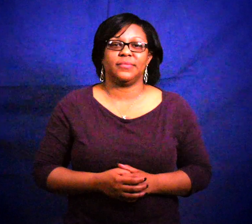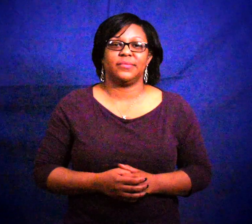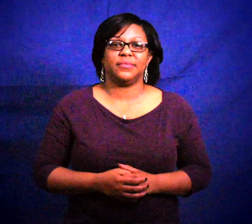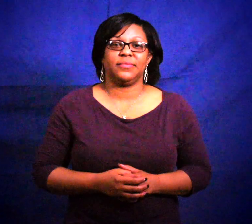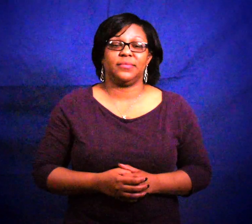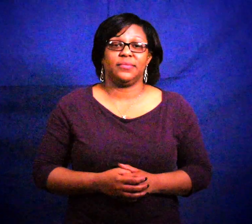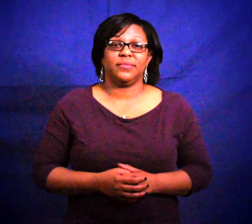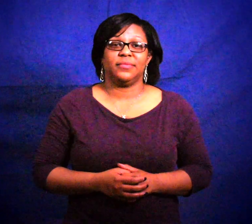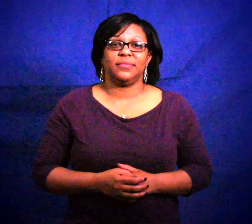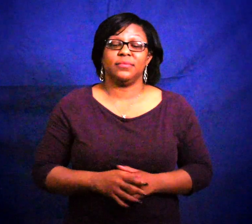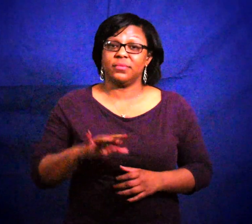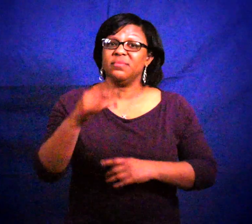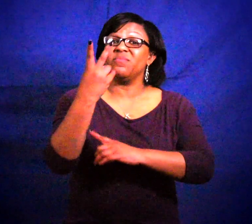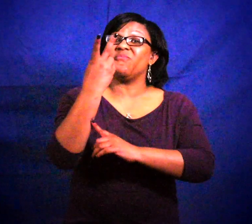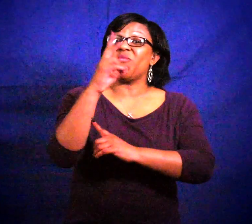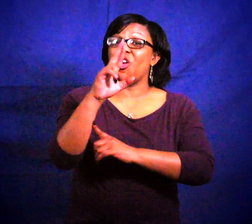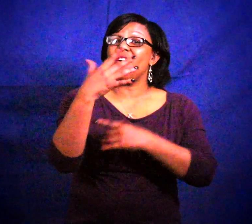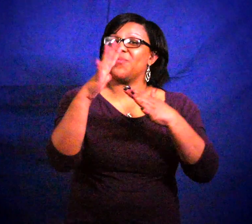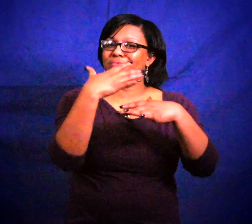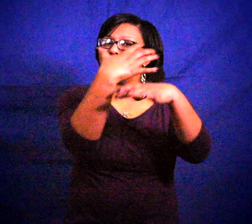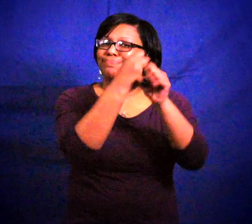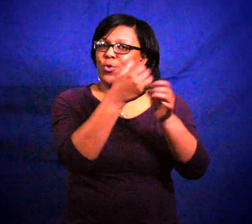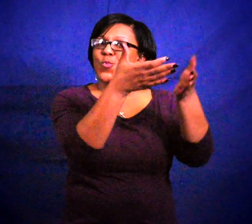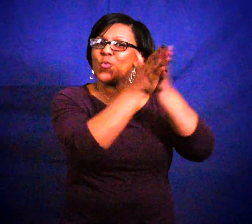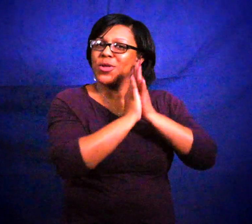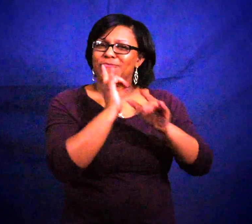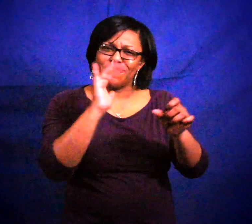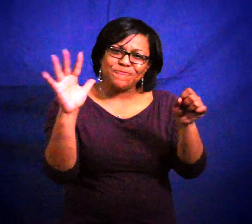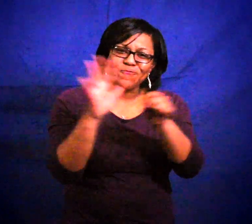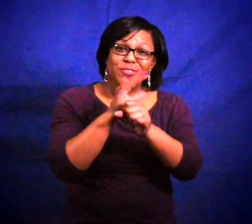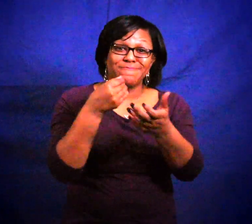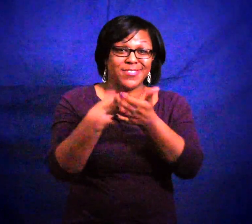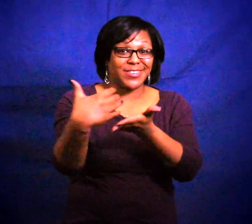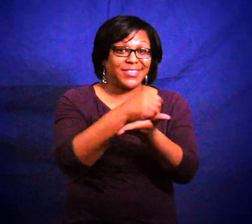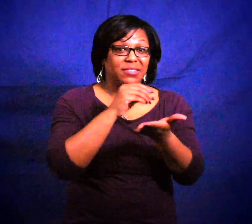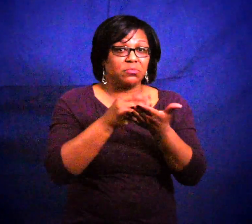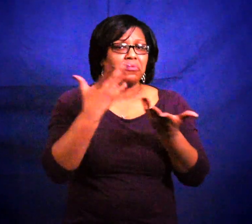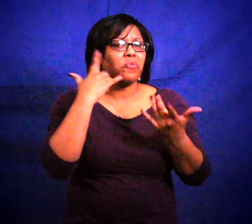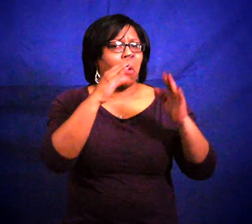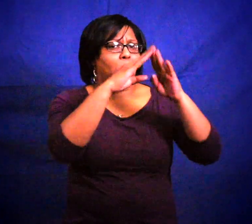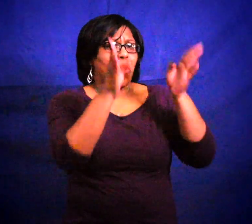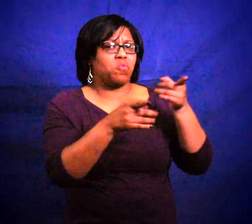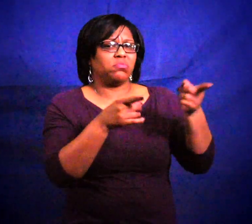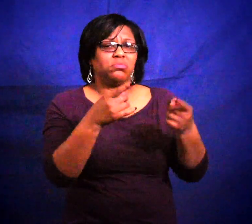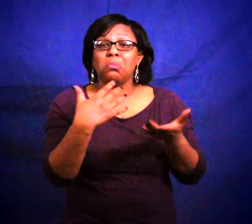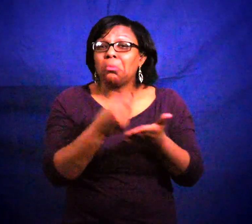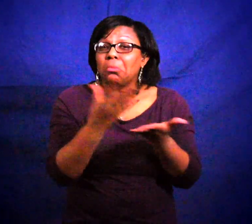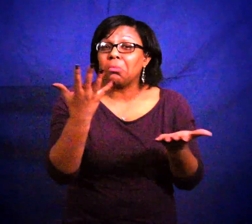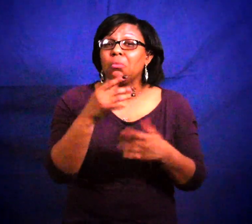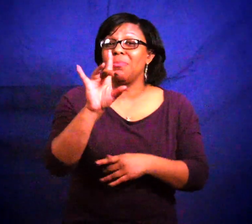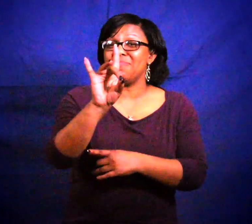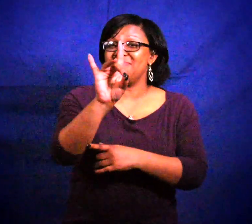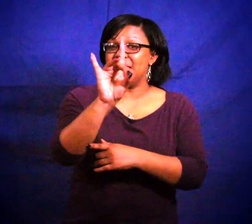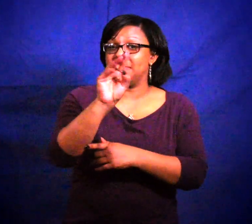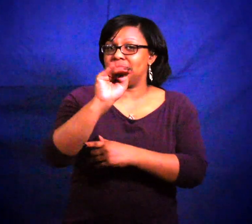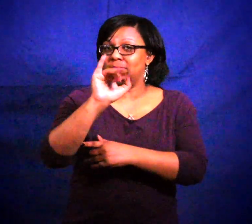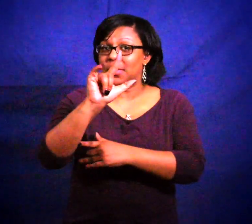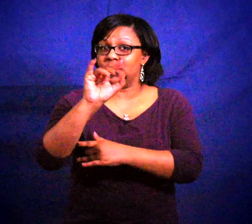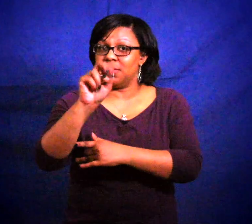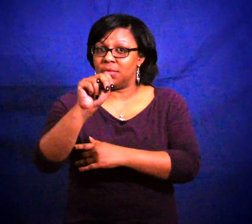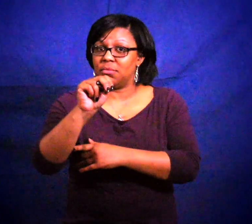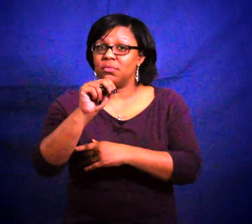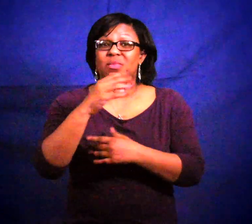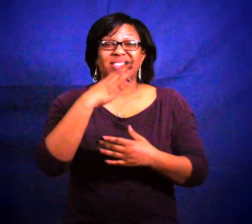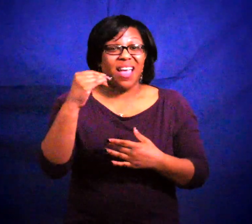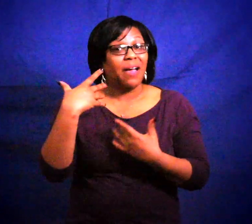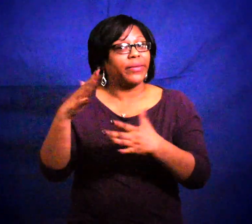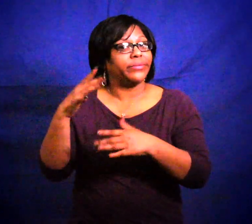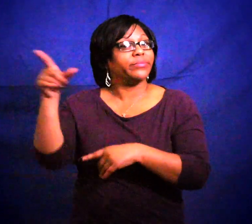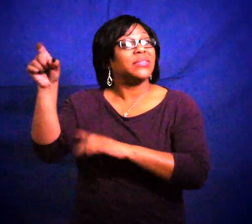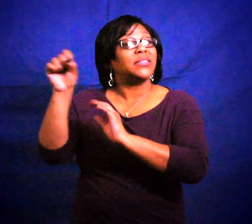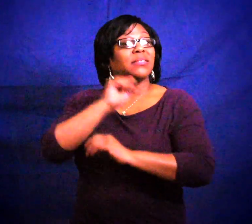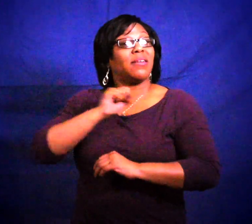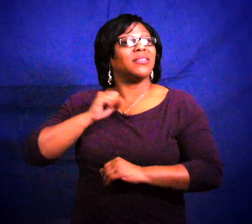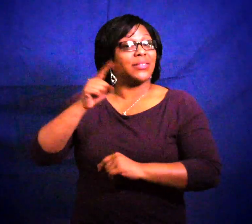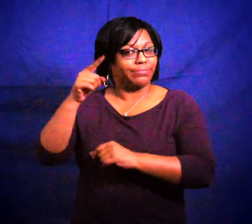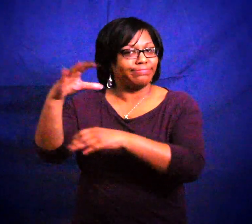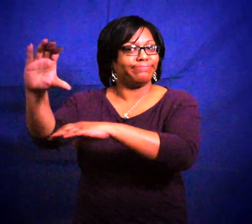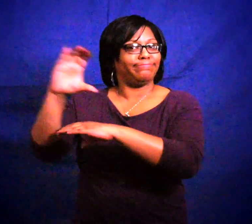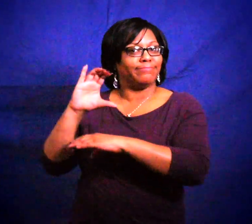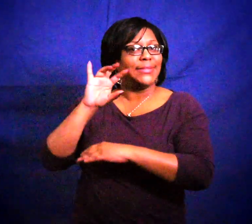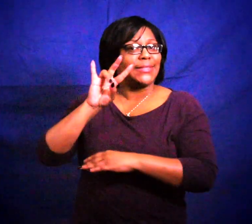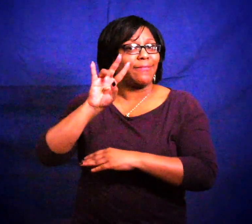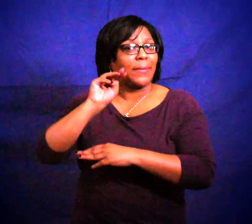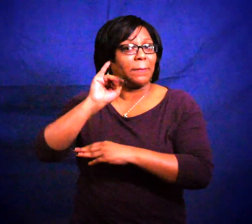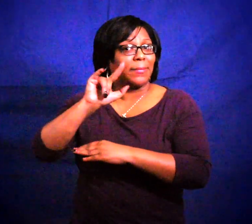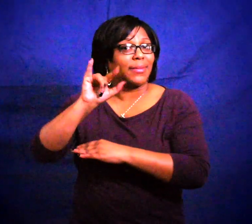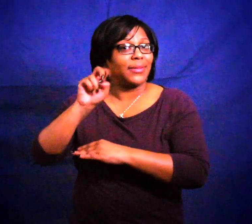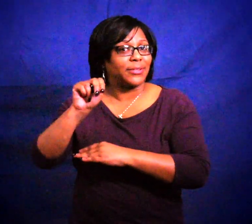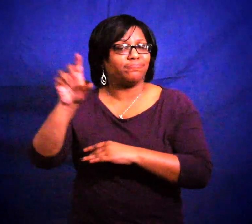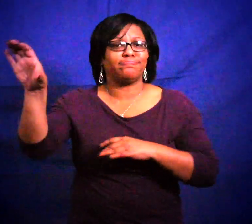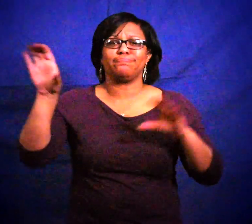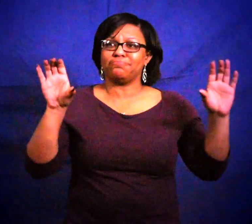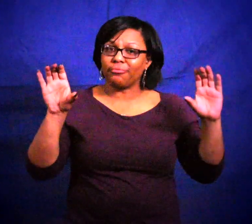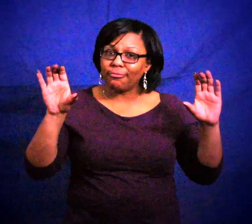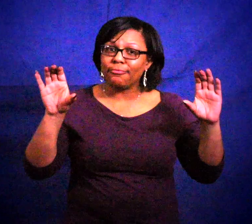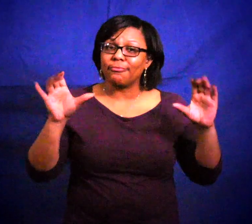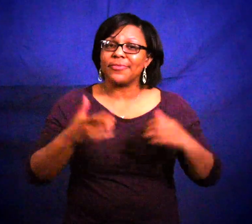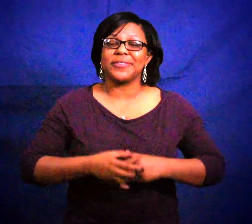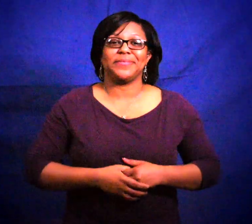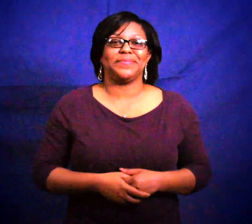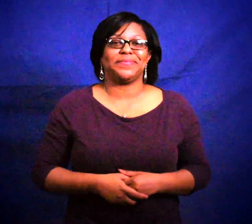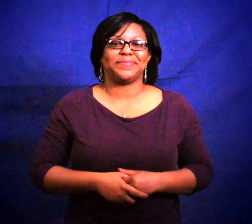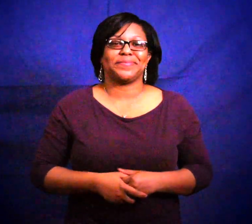VR got its request for full funding in the House at $8 million and it got $7 million in the Senate.